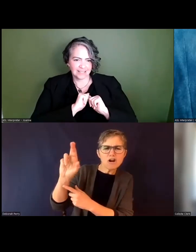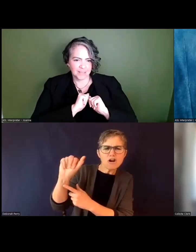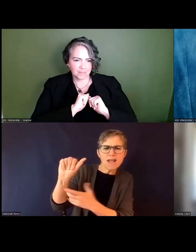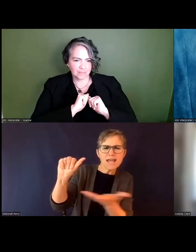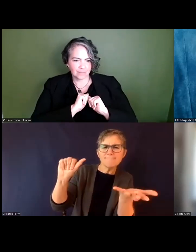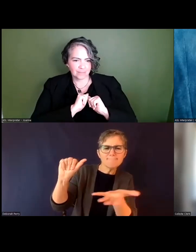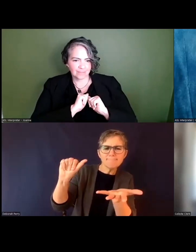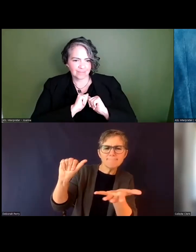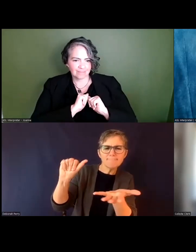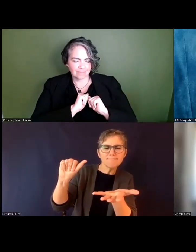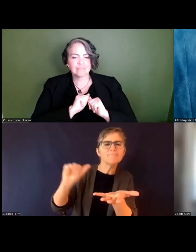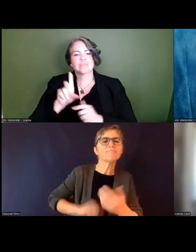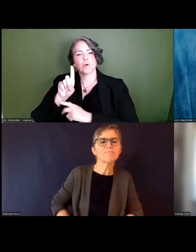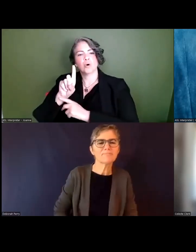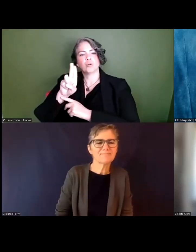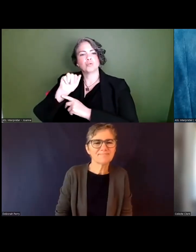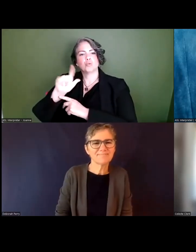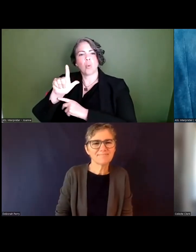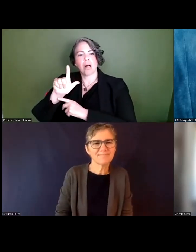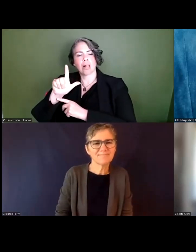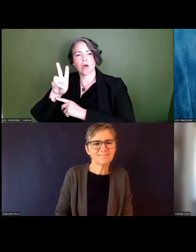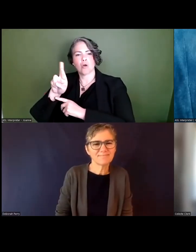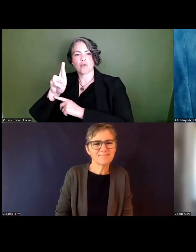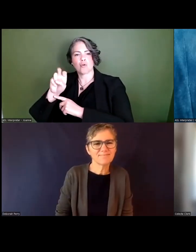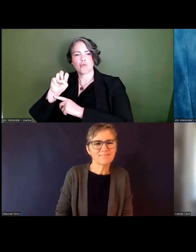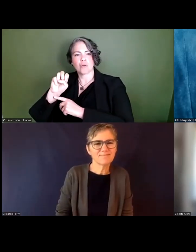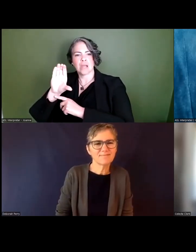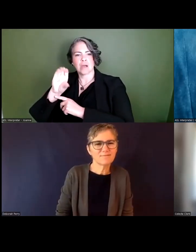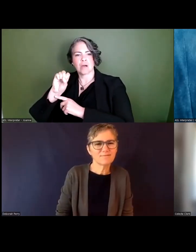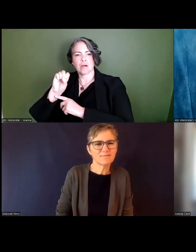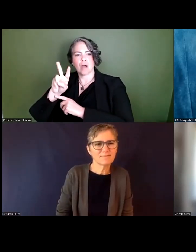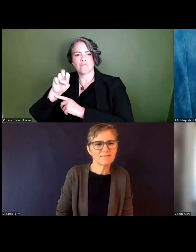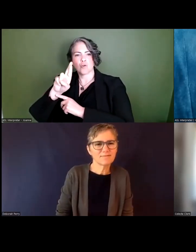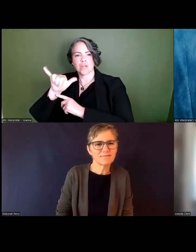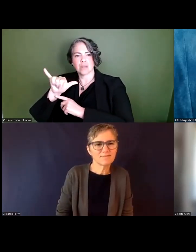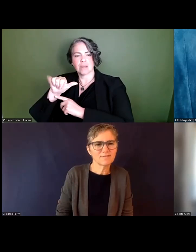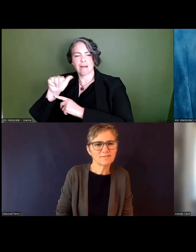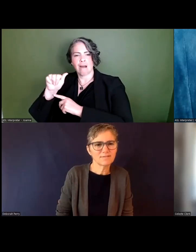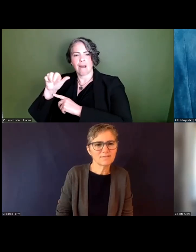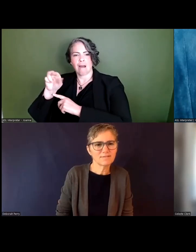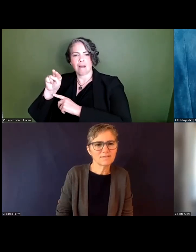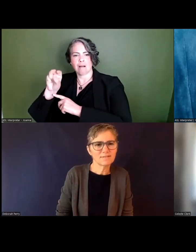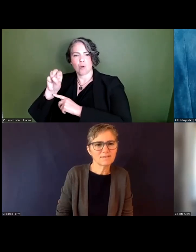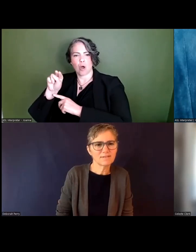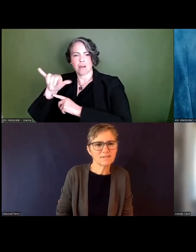Dual Recovery Anonymous. Thank you very much. Because I think and also one of the things that as